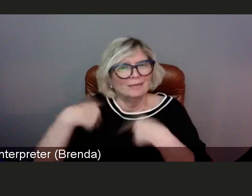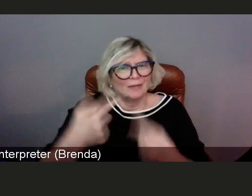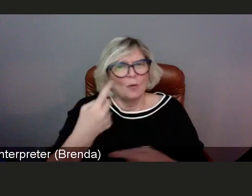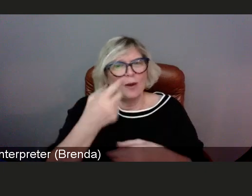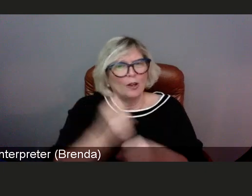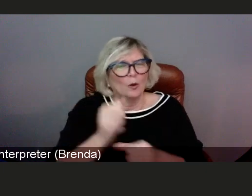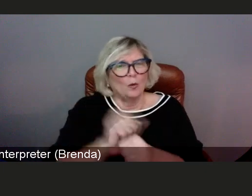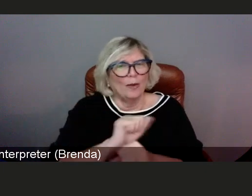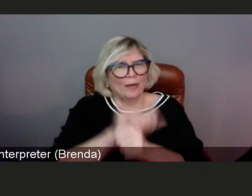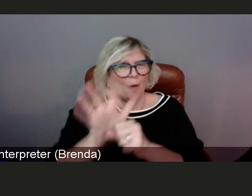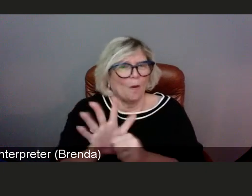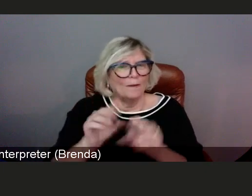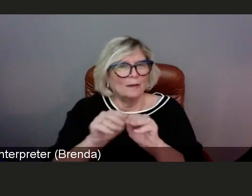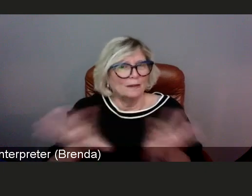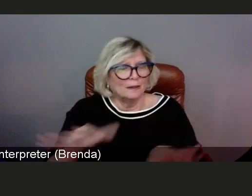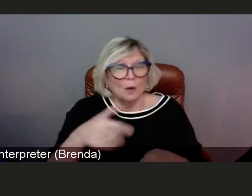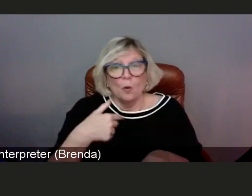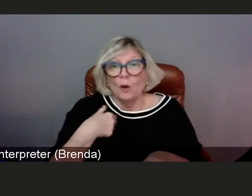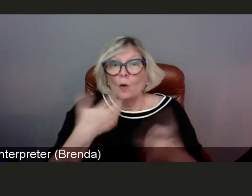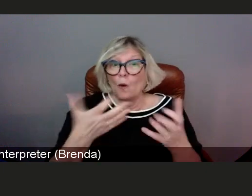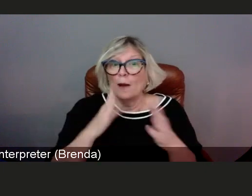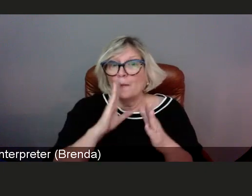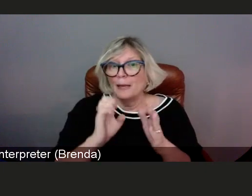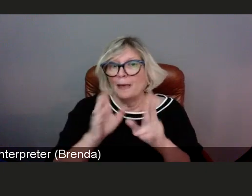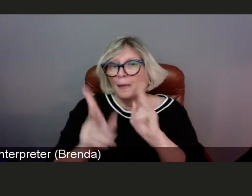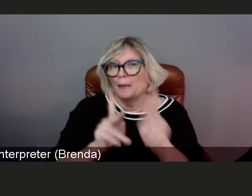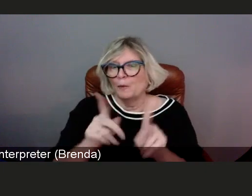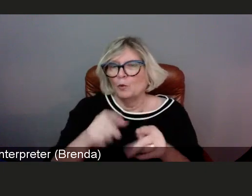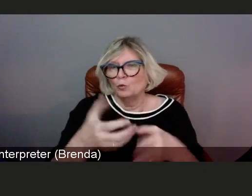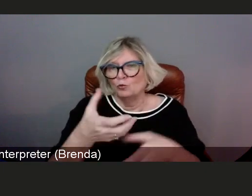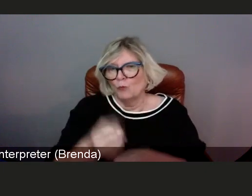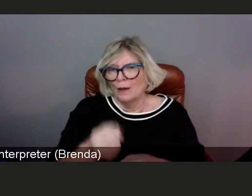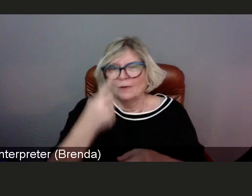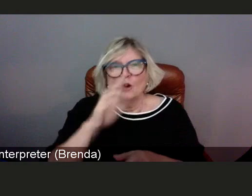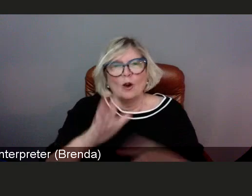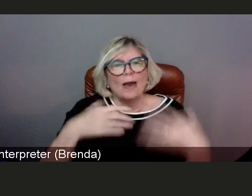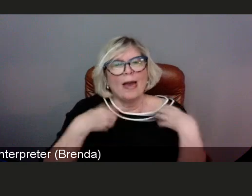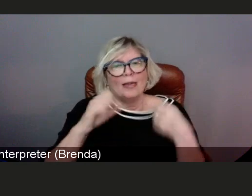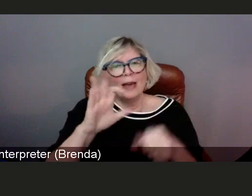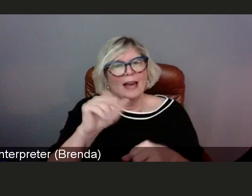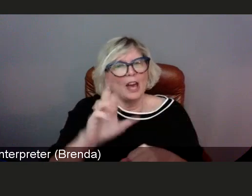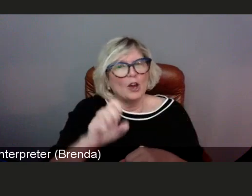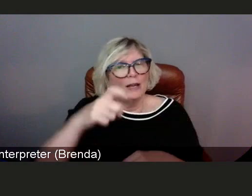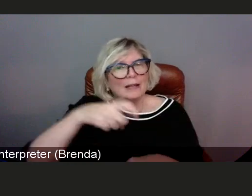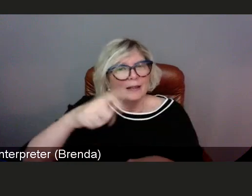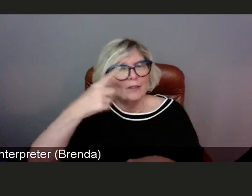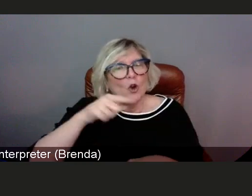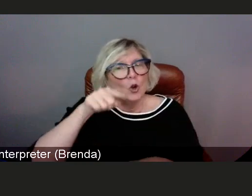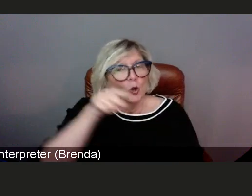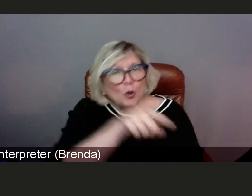with your health care needs for you and your family. So thank you very much for being here with us.